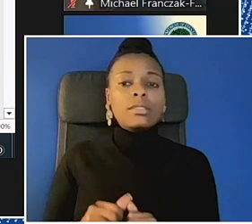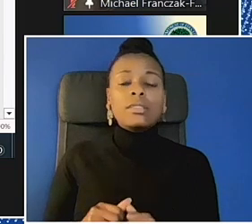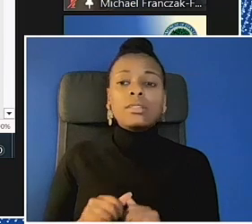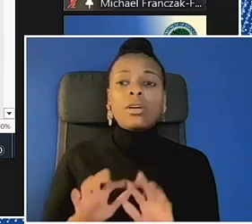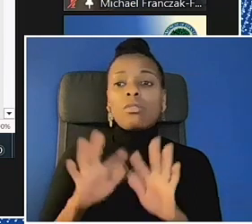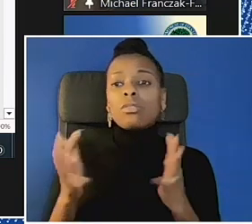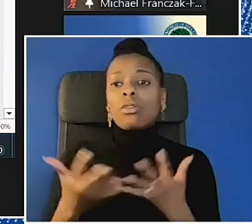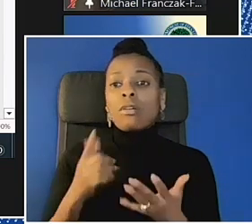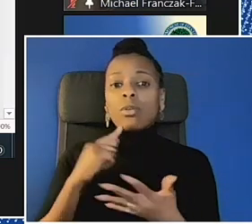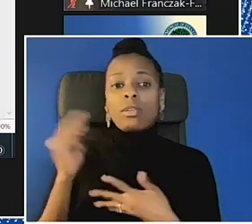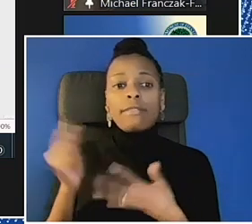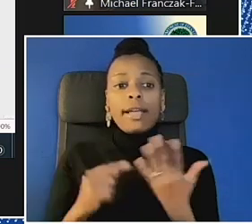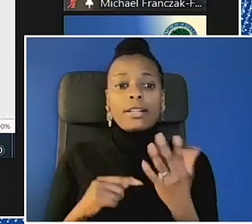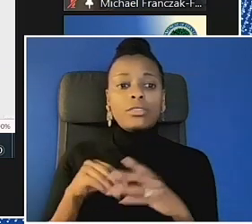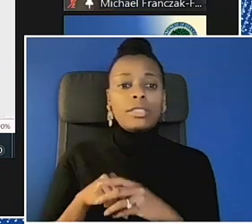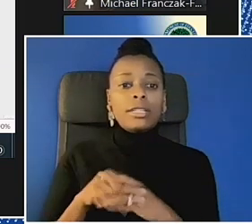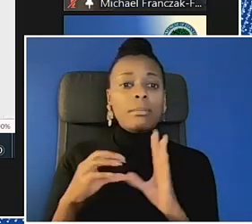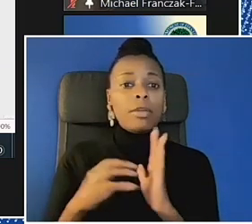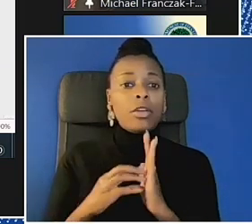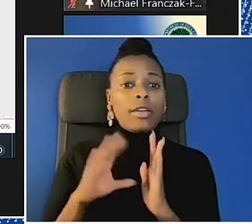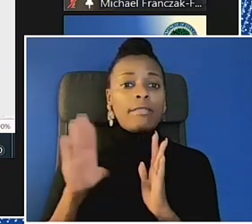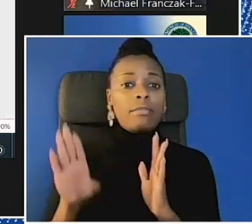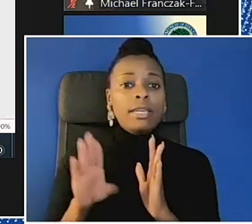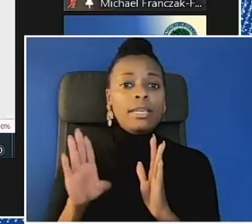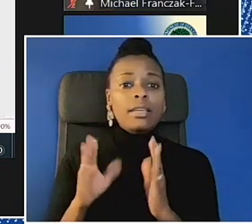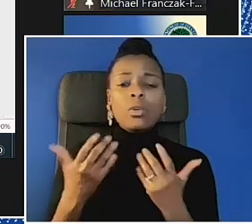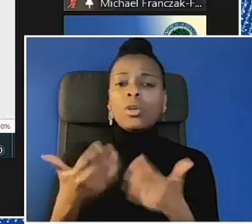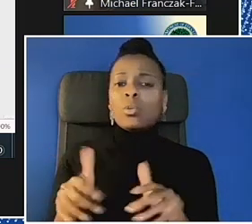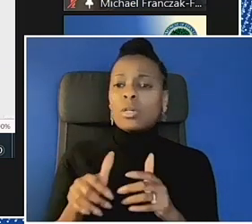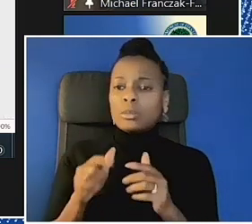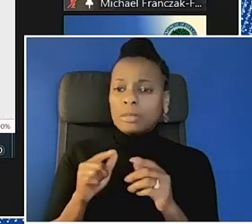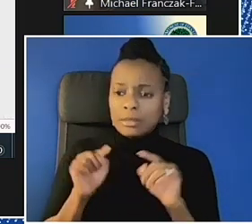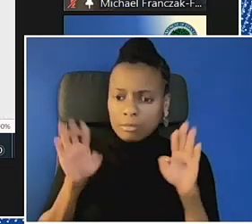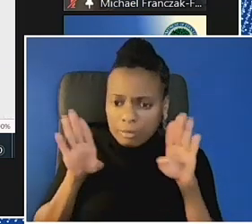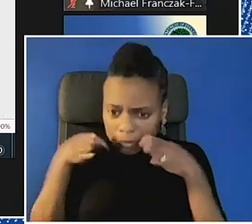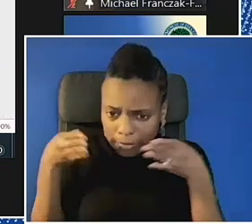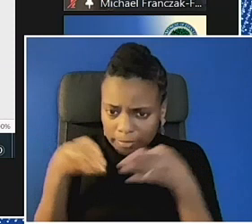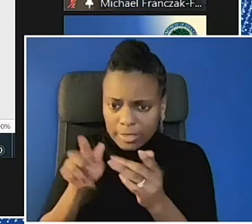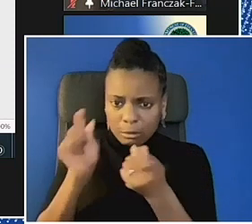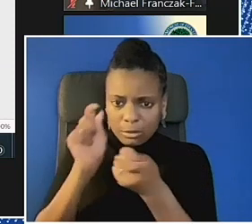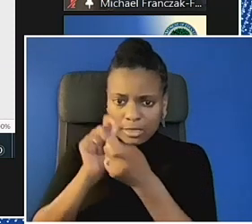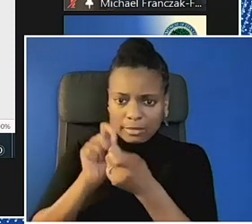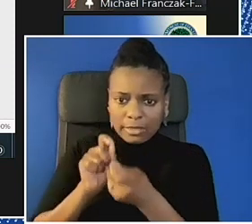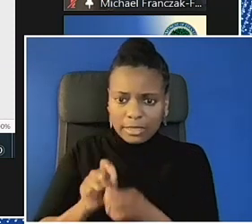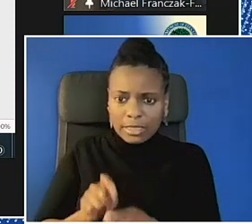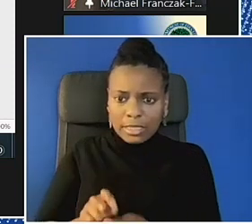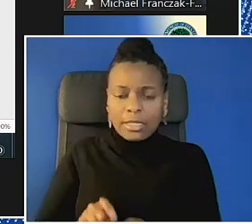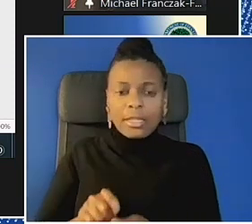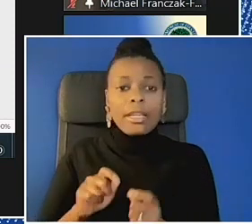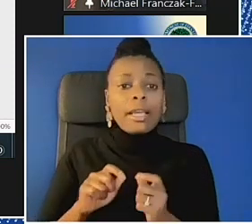paragraph B, we do not want to get too specific in the delineation of certain terms, because these factors are just